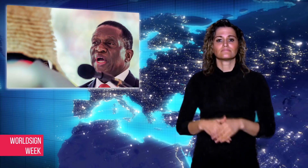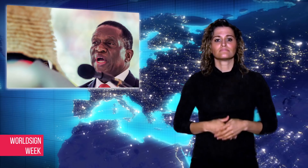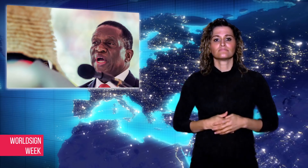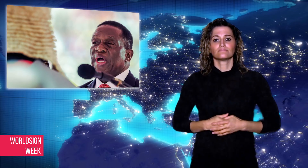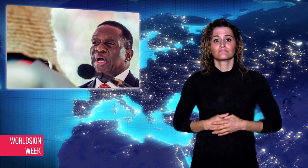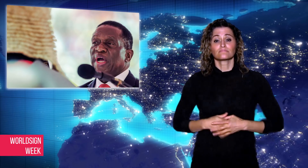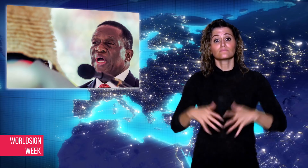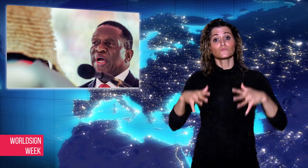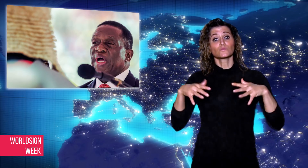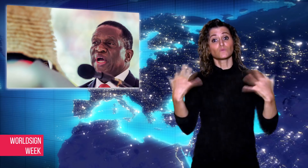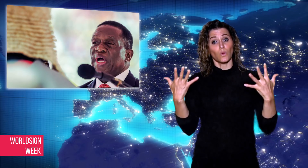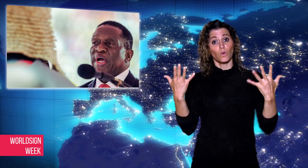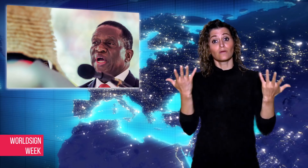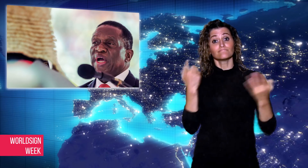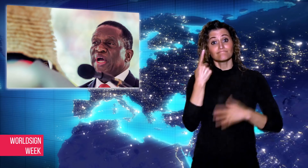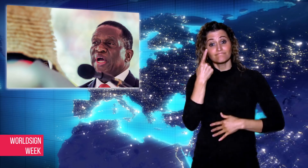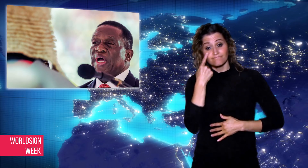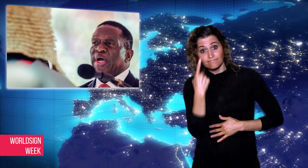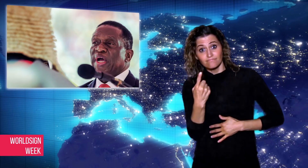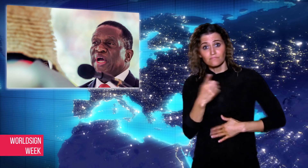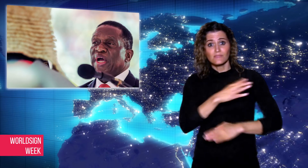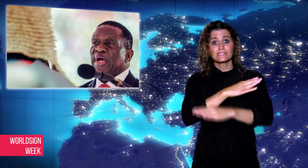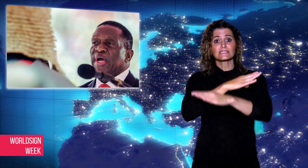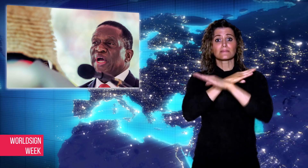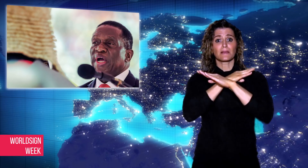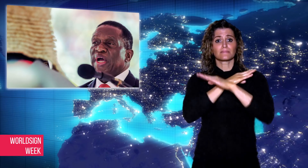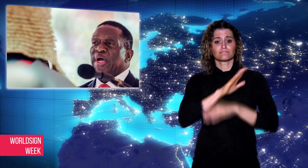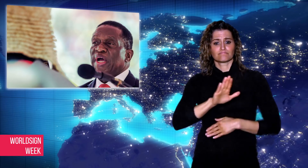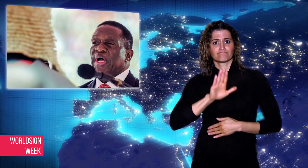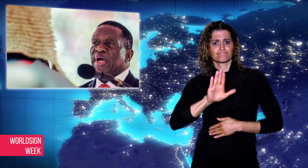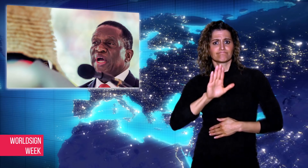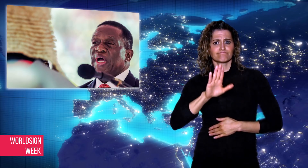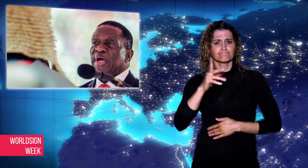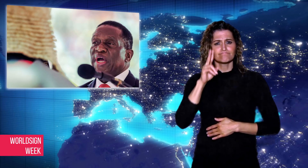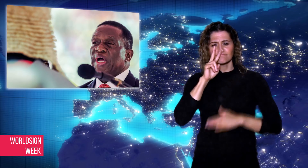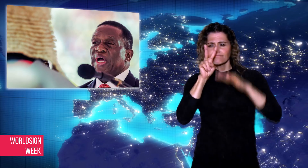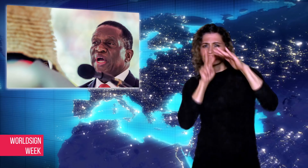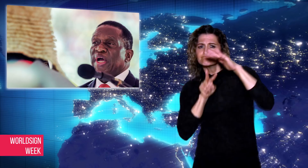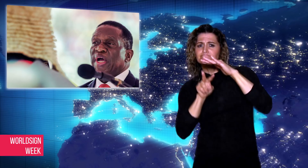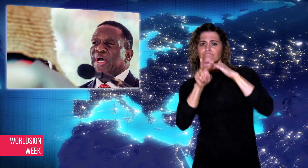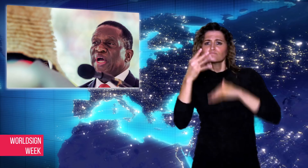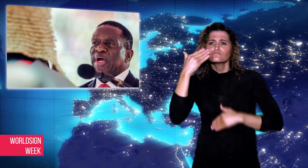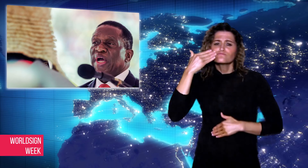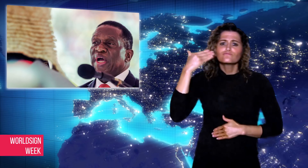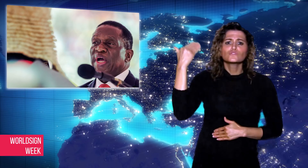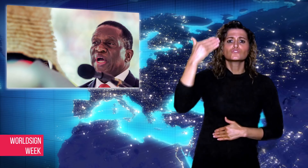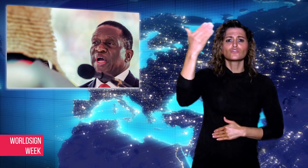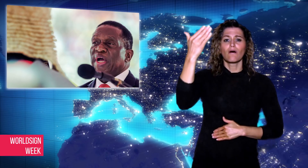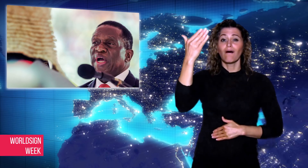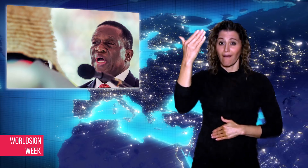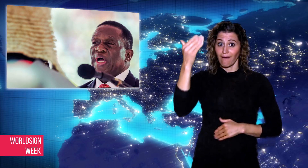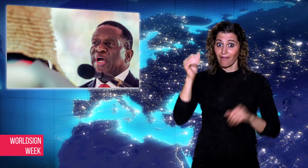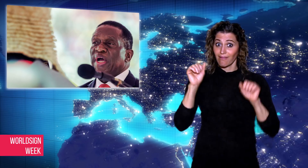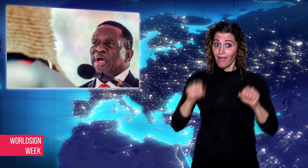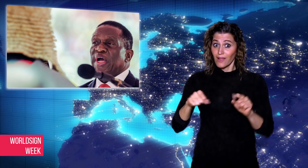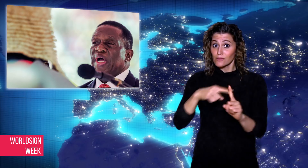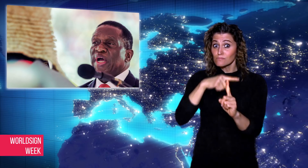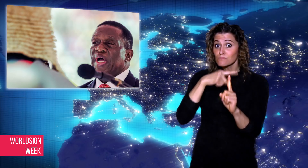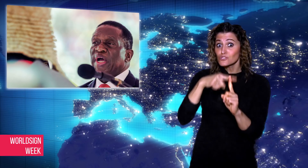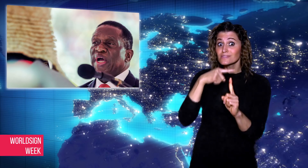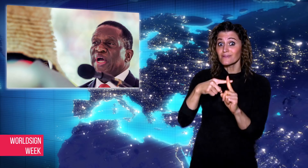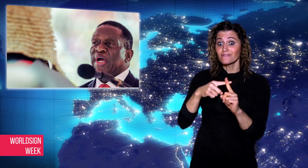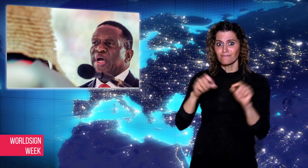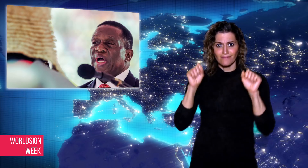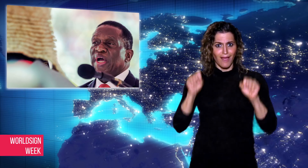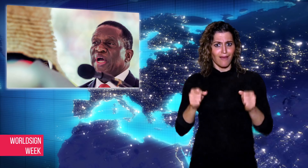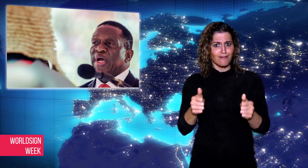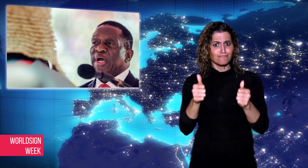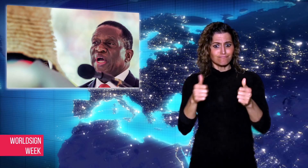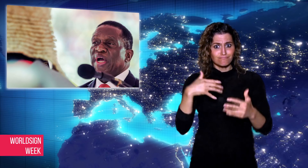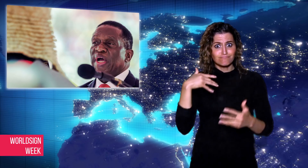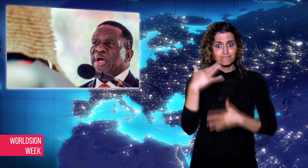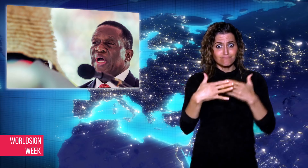a prosperous Zimbabwe are low. As one